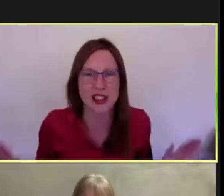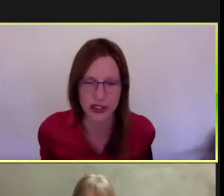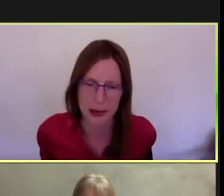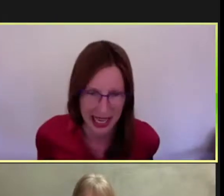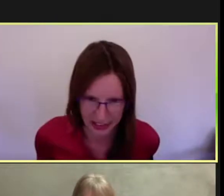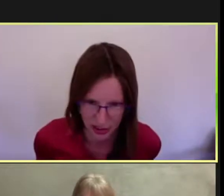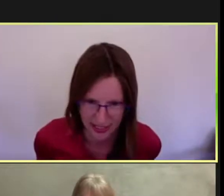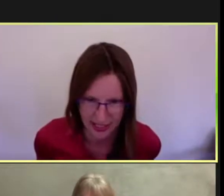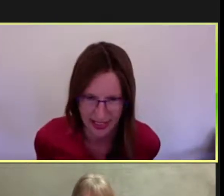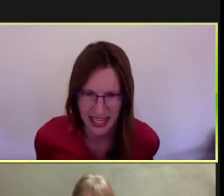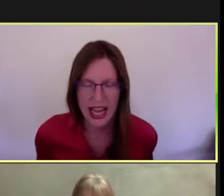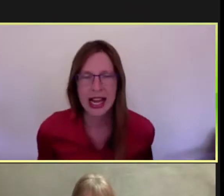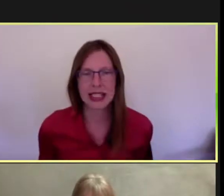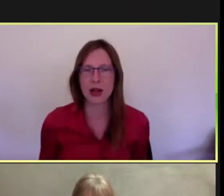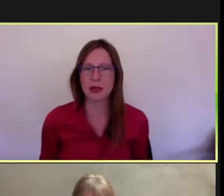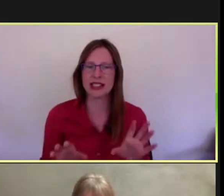needs full transformation.